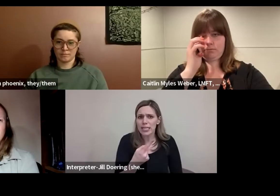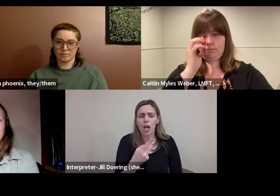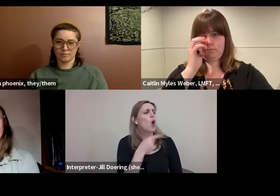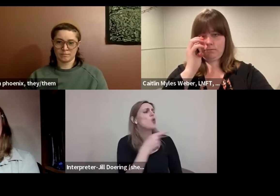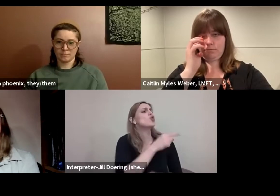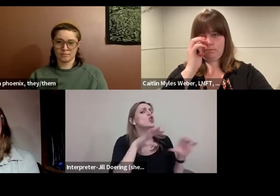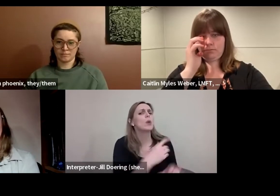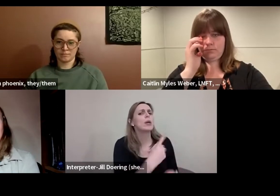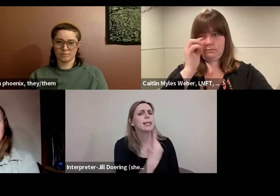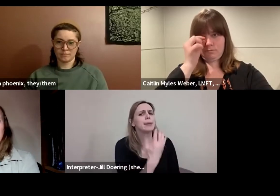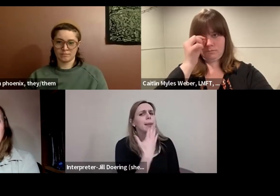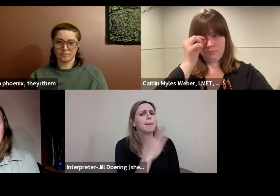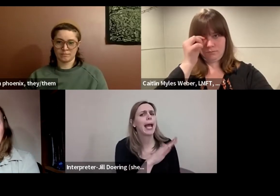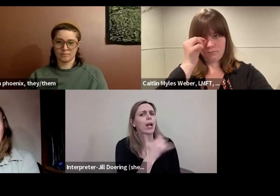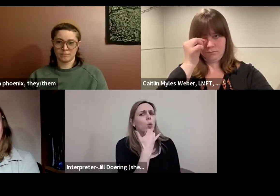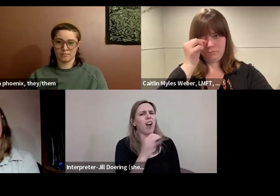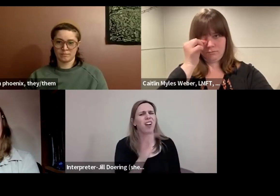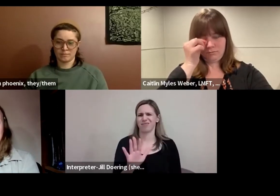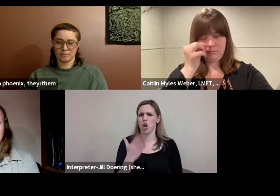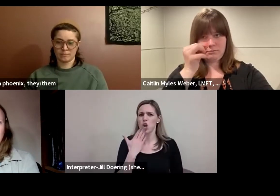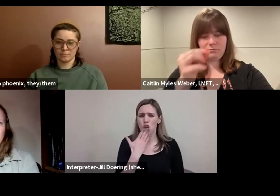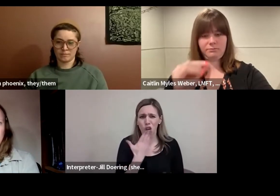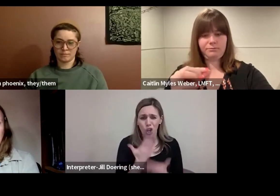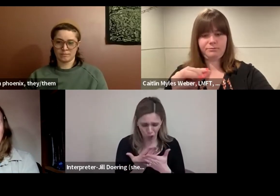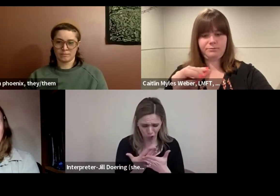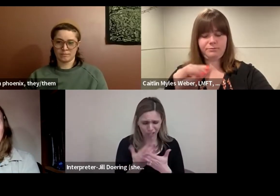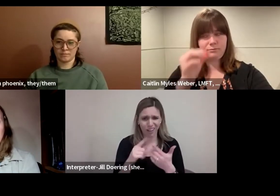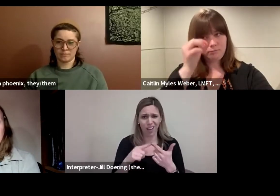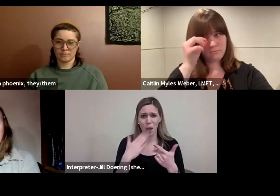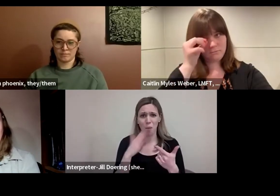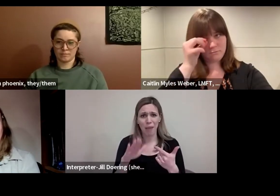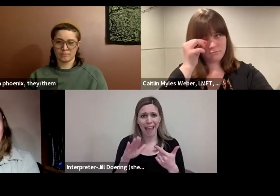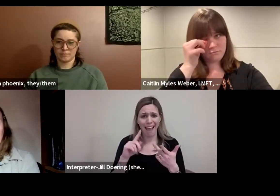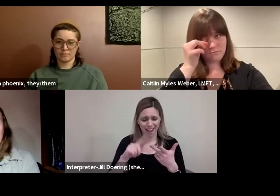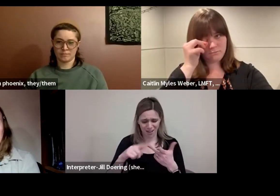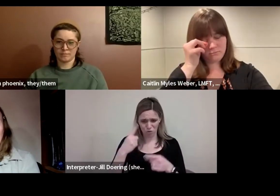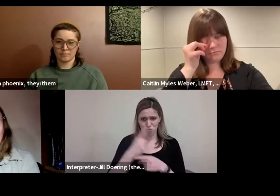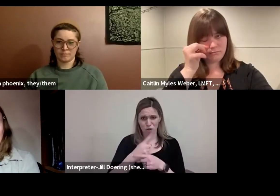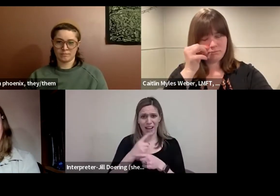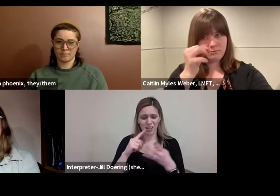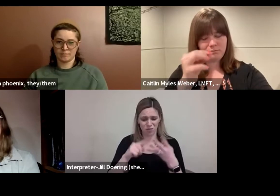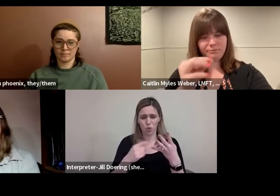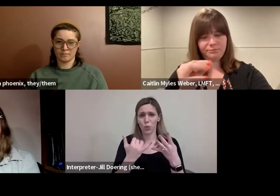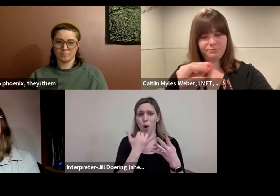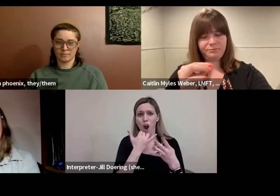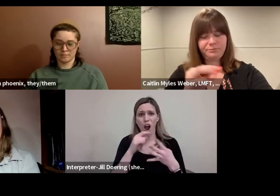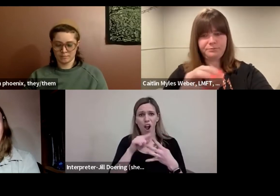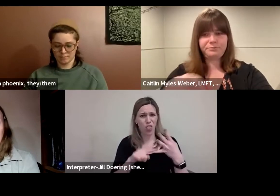I actually don't like those words, good, bad, right, wrong, this is all subjective. It all depends on which perspective you're using